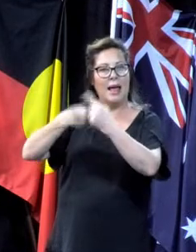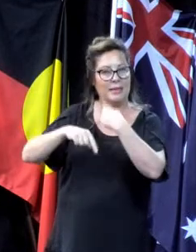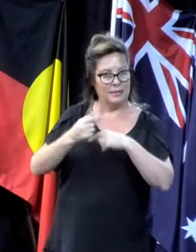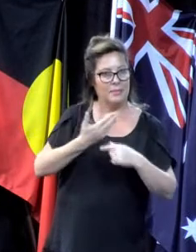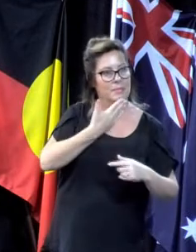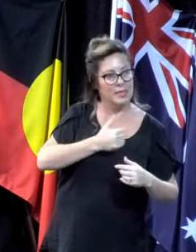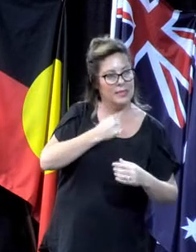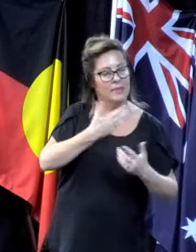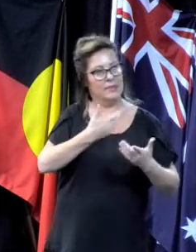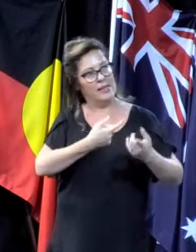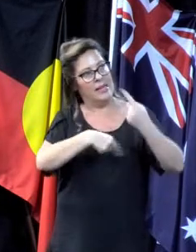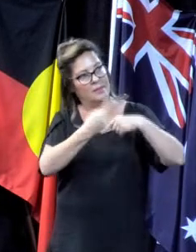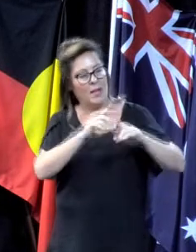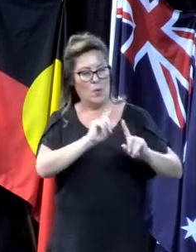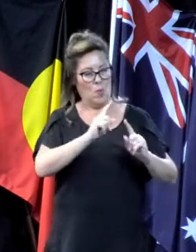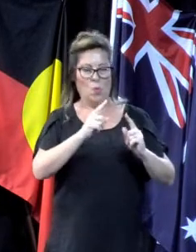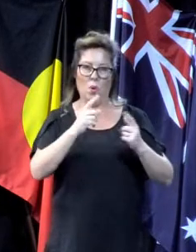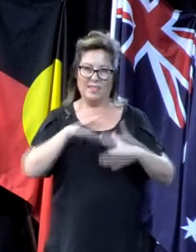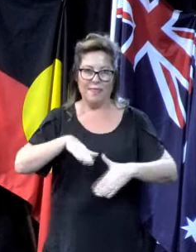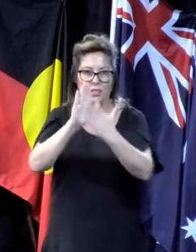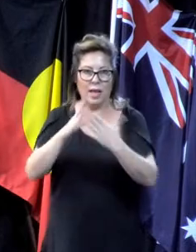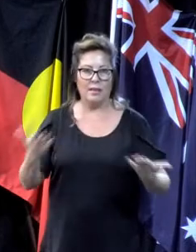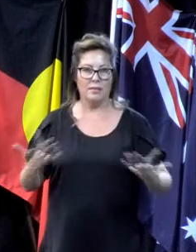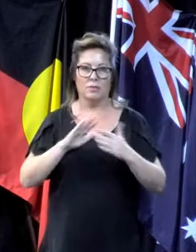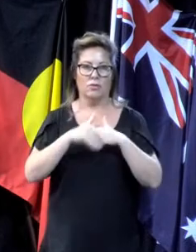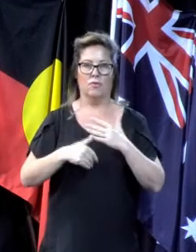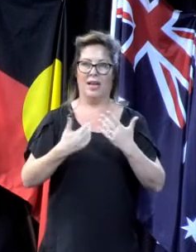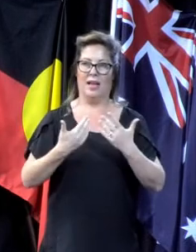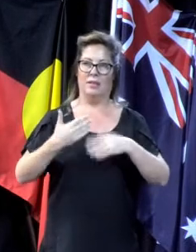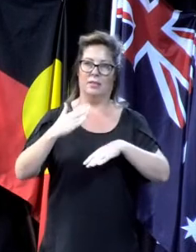this challenge, that is, around teacher resourcing.